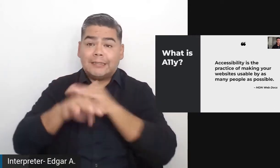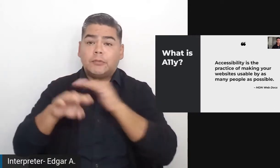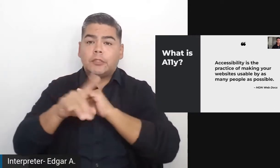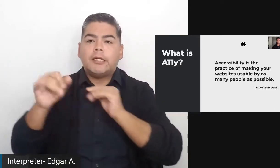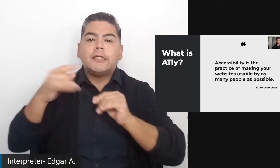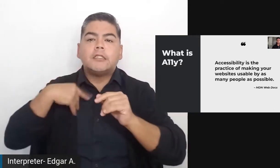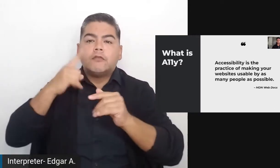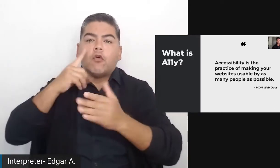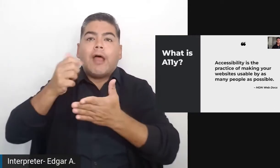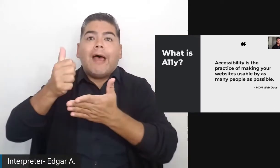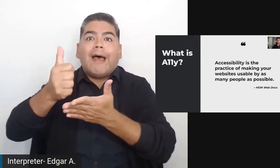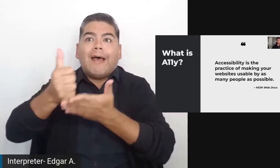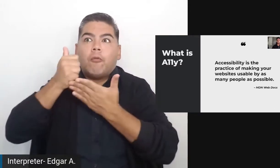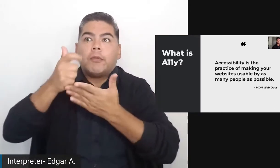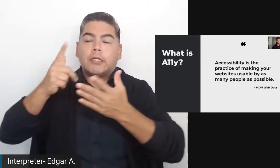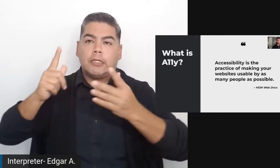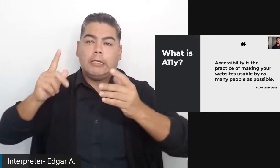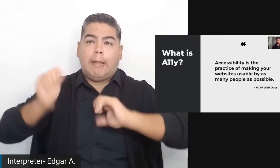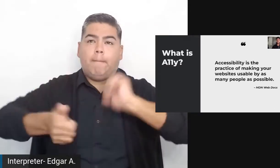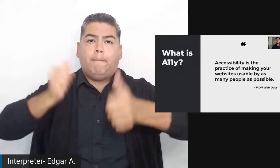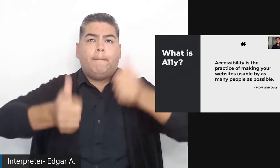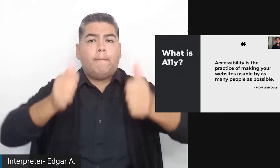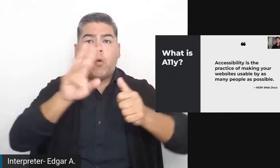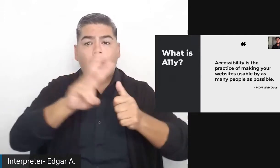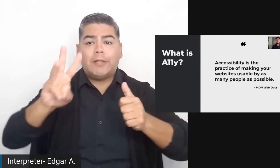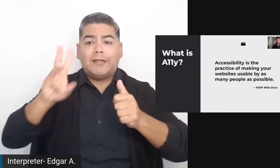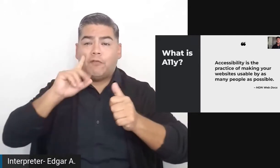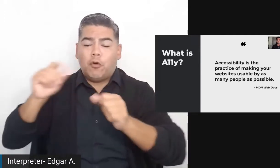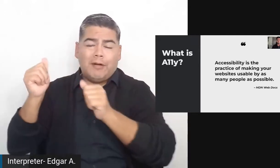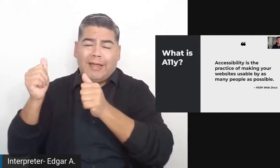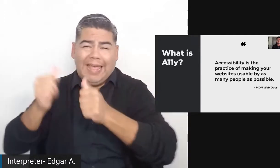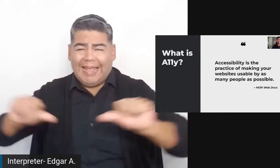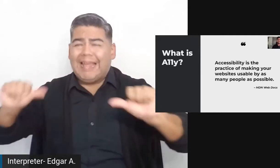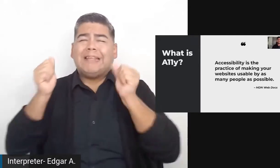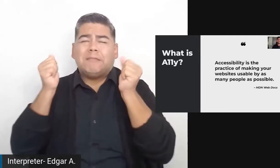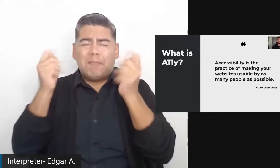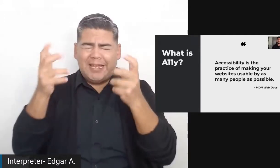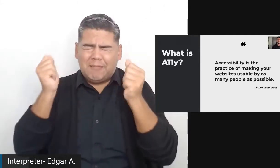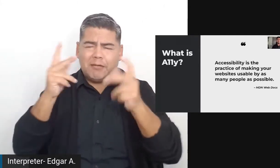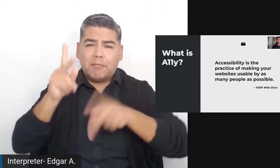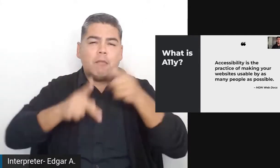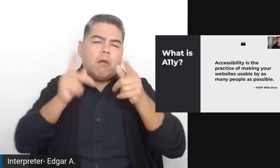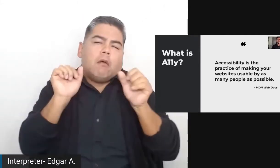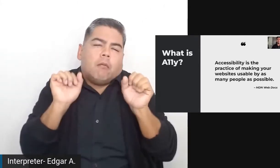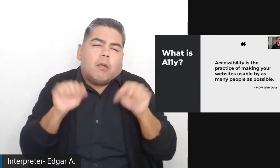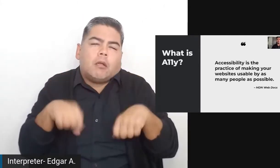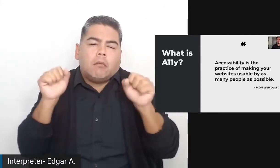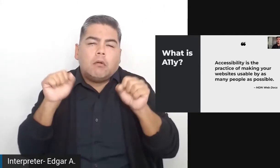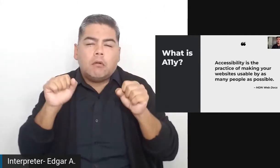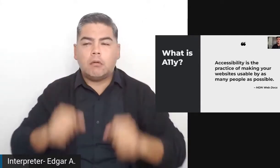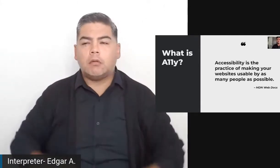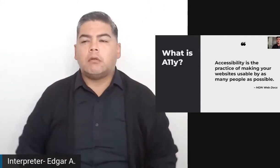Now, this is not a standard definition of what web accessibility is, but it is something that made a lot of sense to me